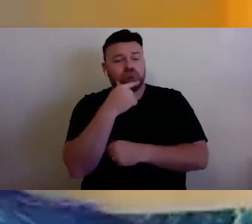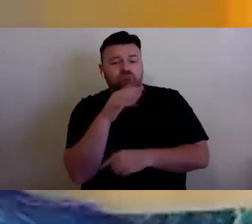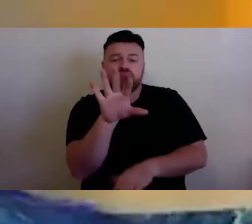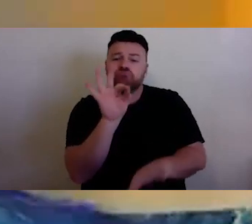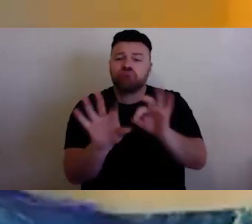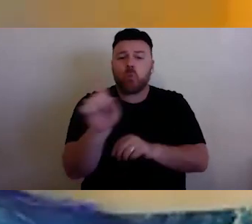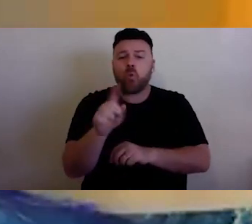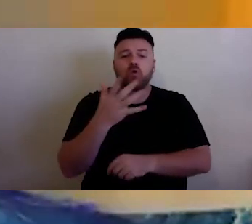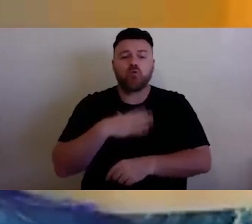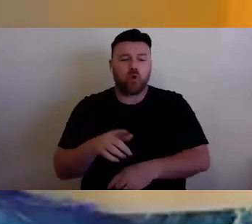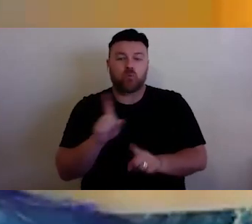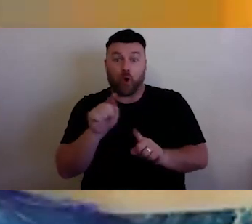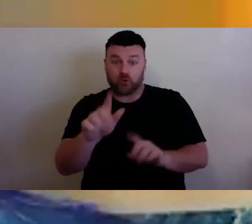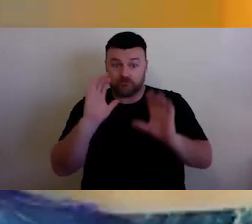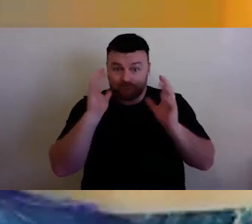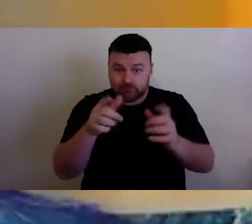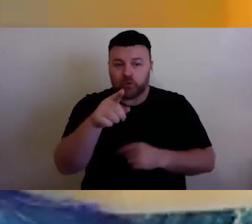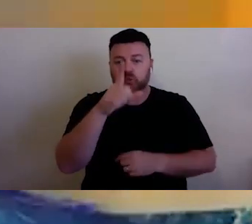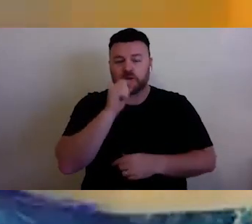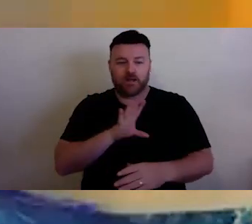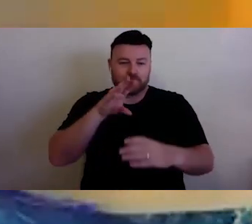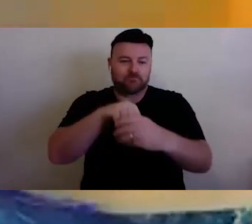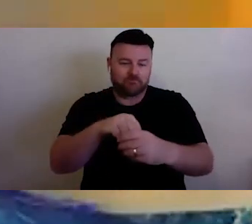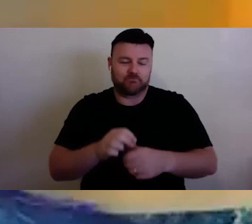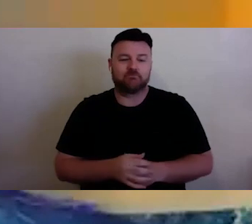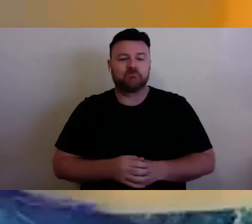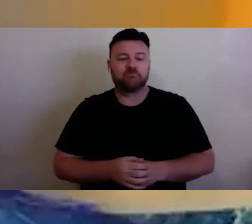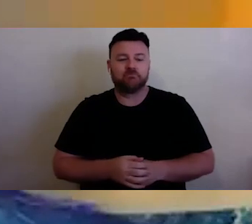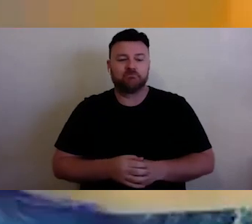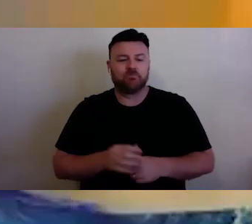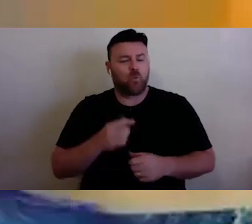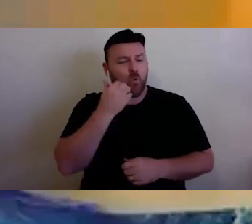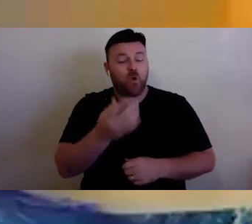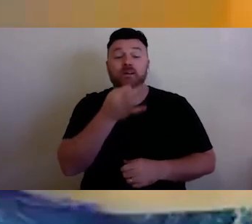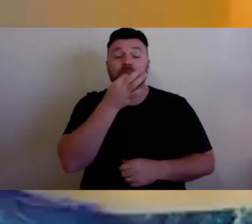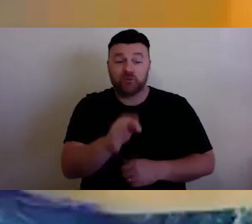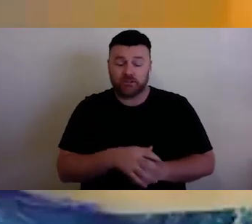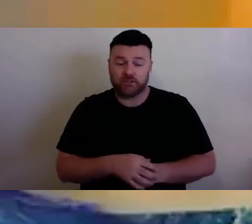interests. All webinars are free and all will be published after this